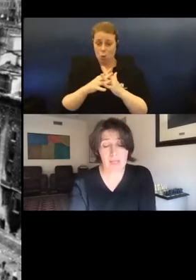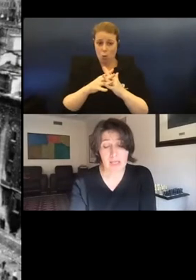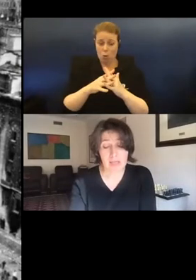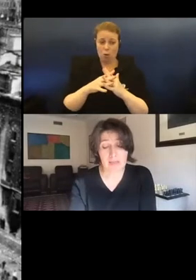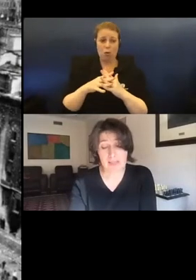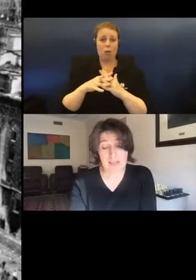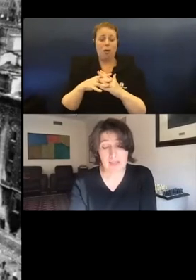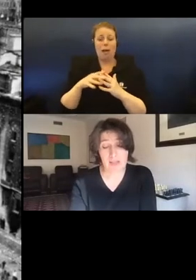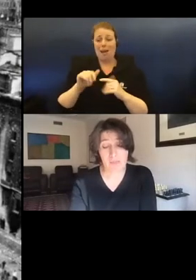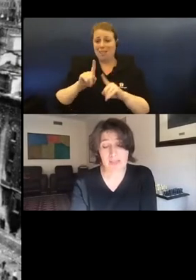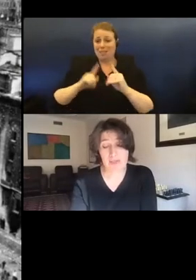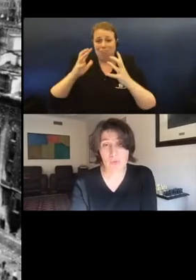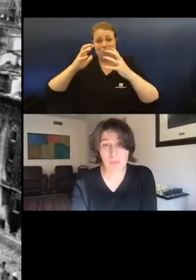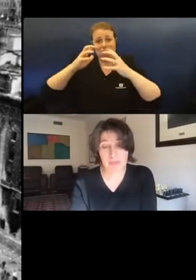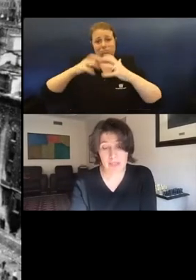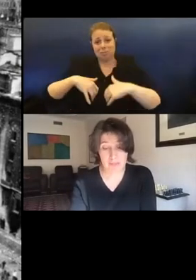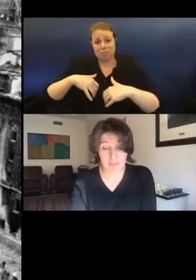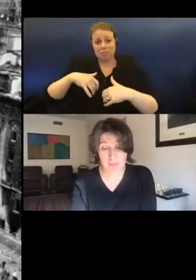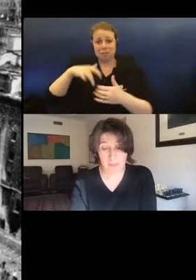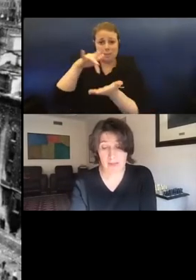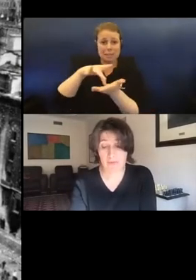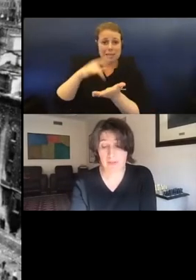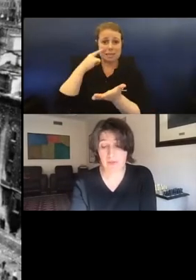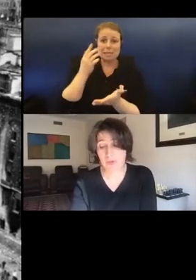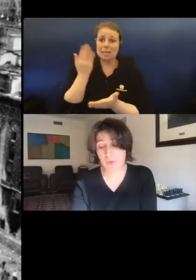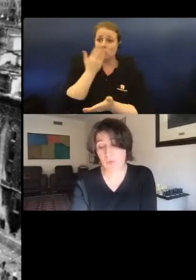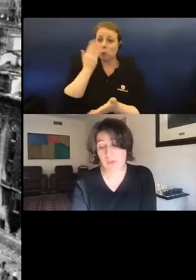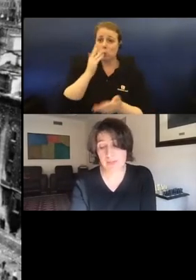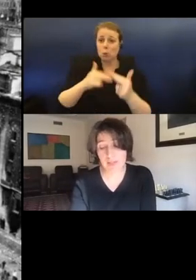in the center here we see a school building in front of the school there is a sculpture